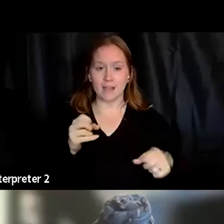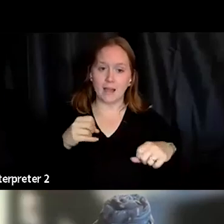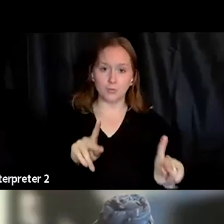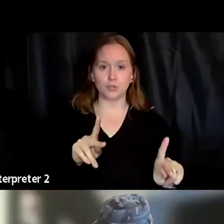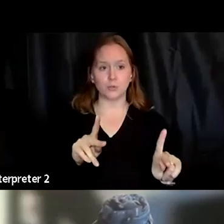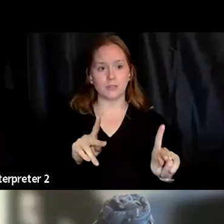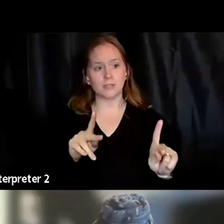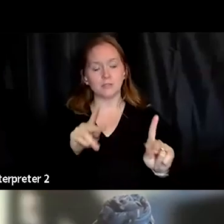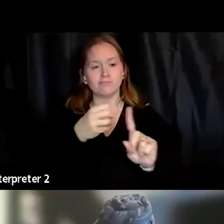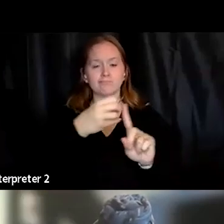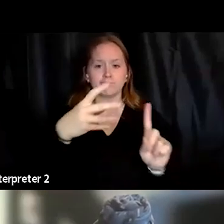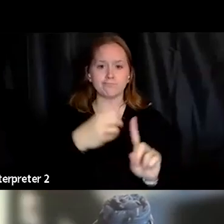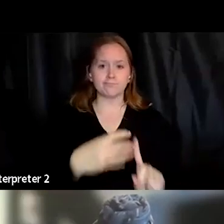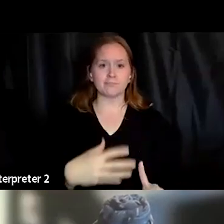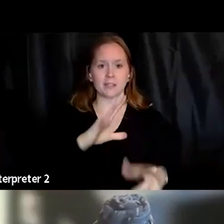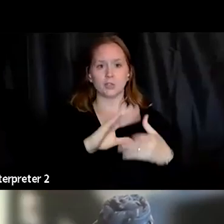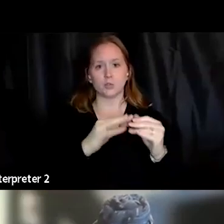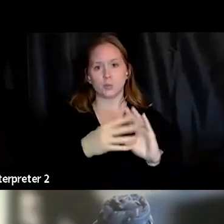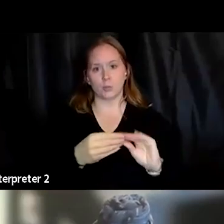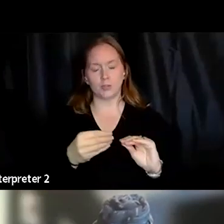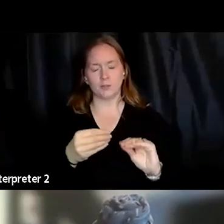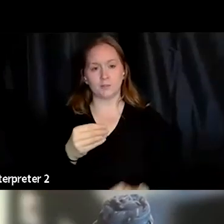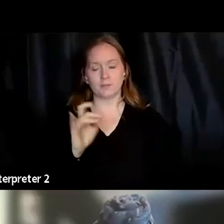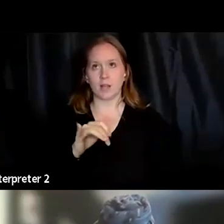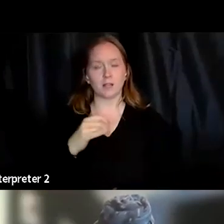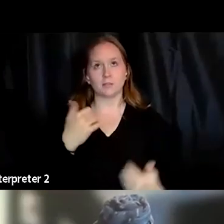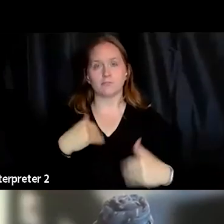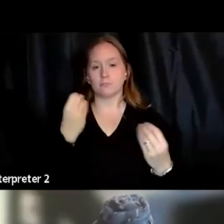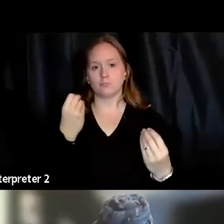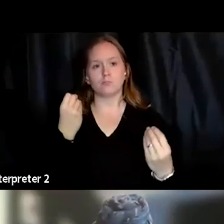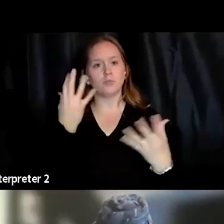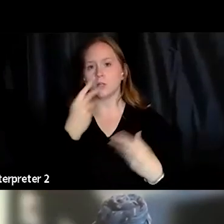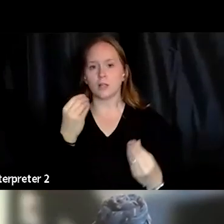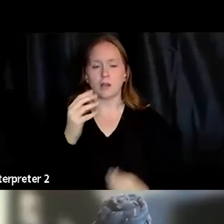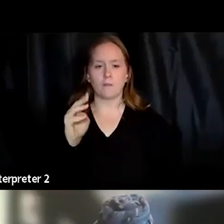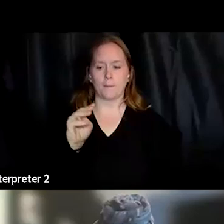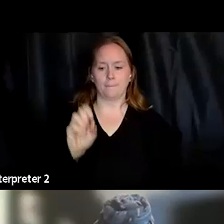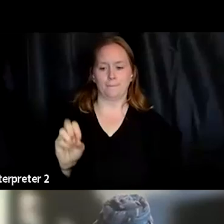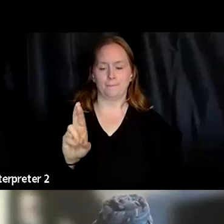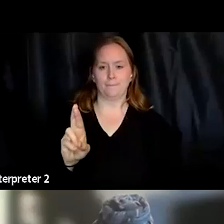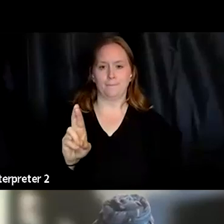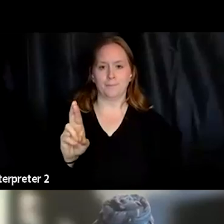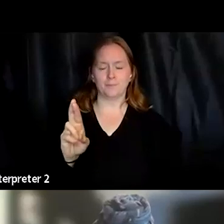to the disability examiner. And that's the beauty of a medical summary report is that we can talk about